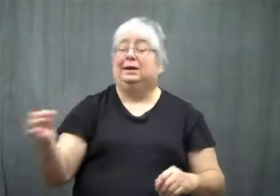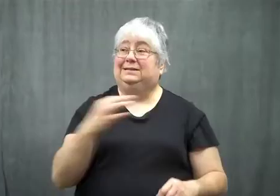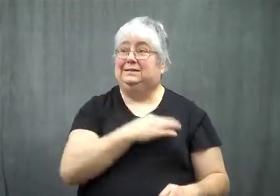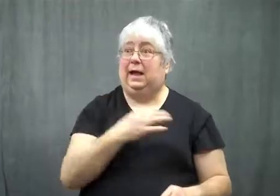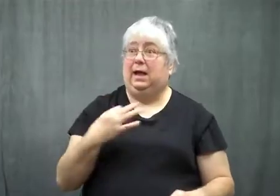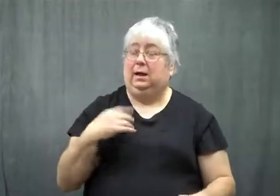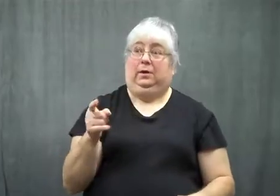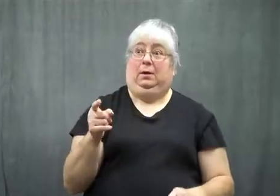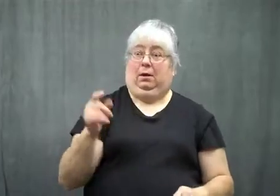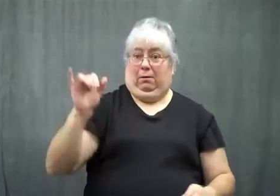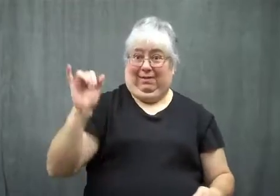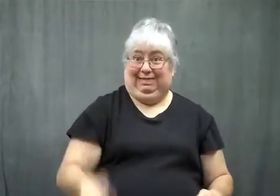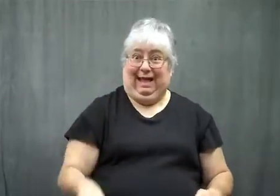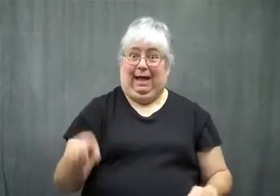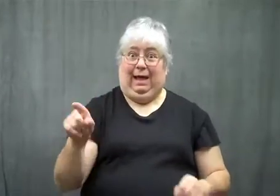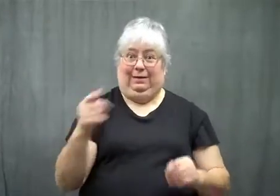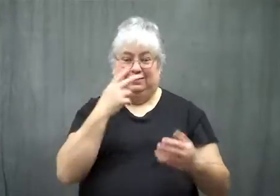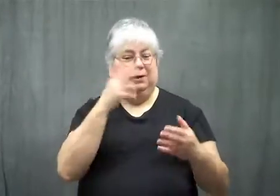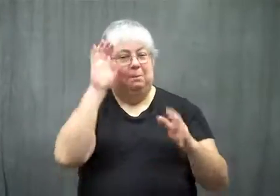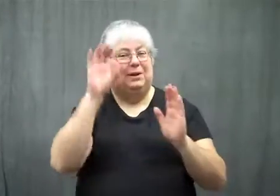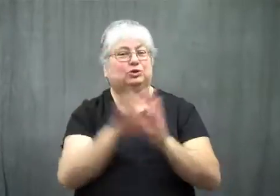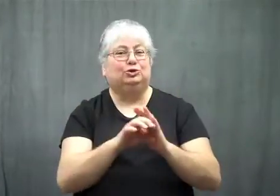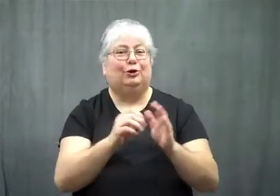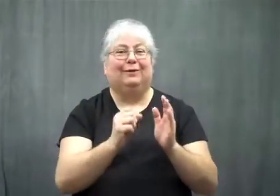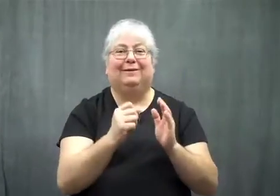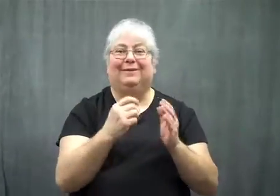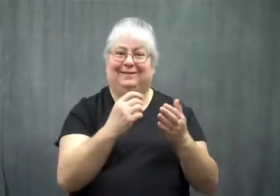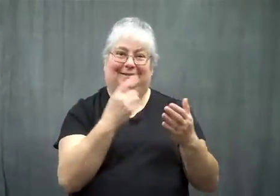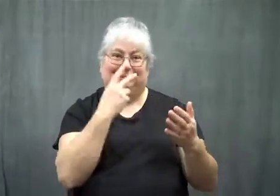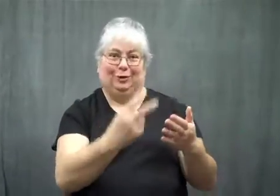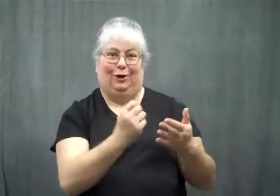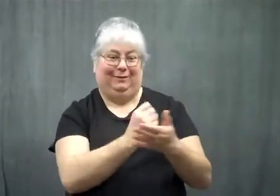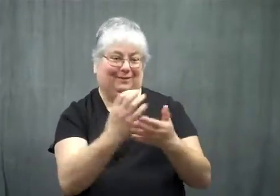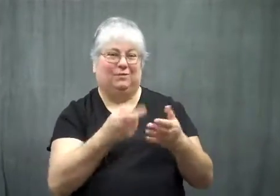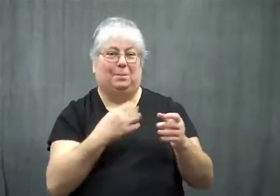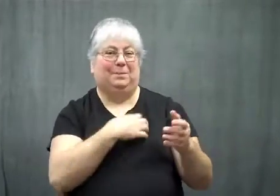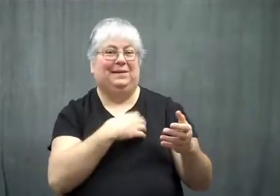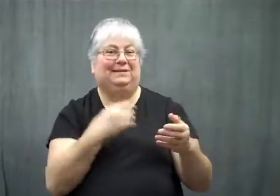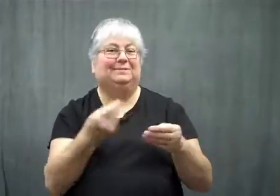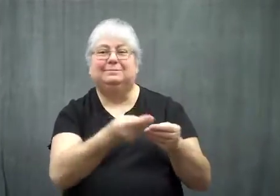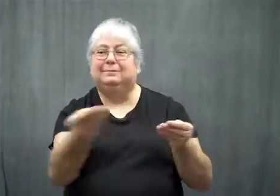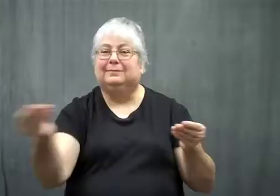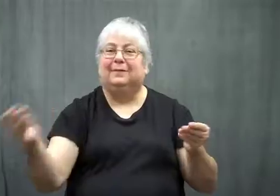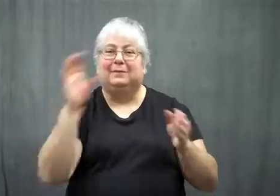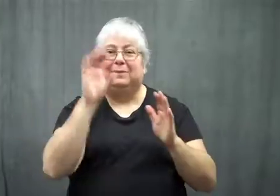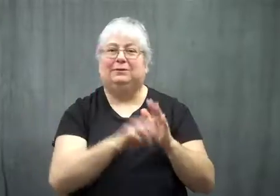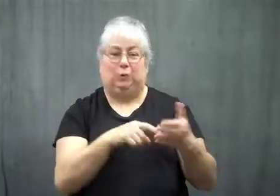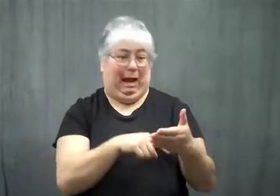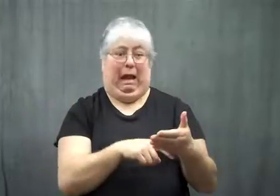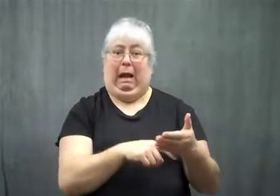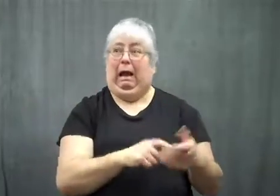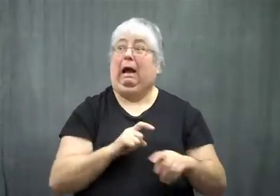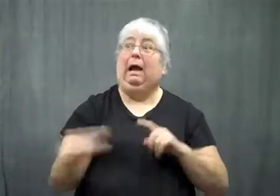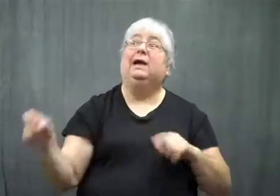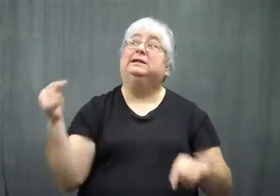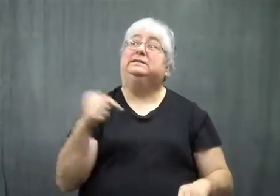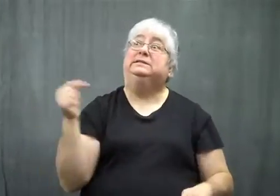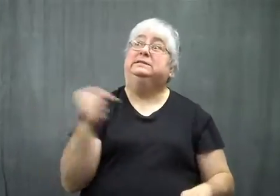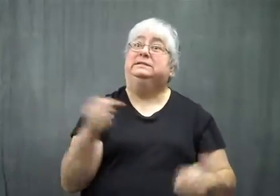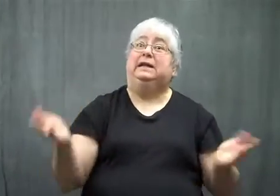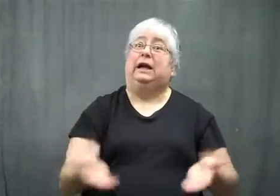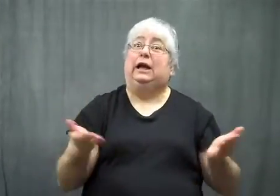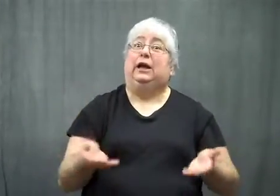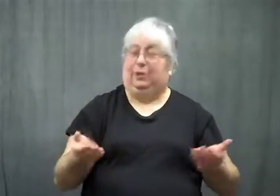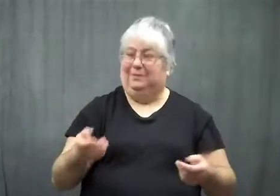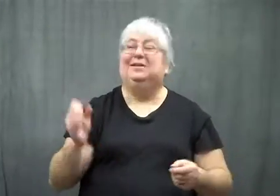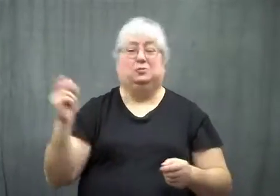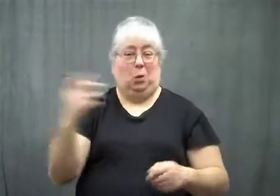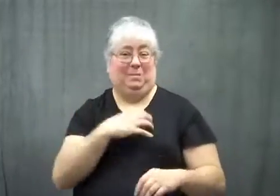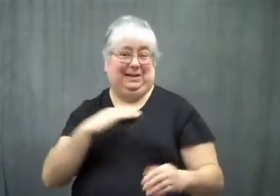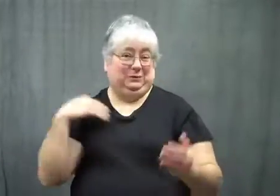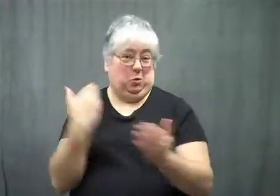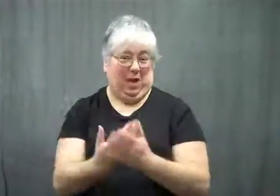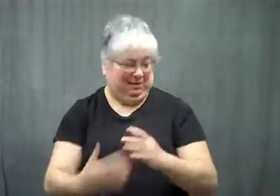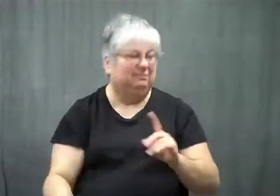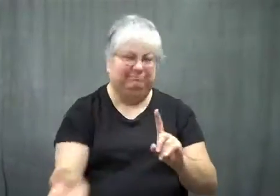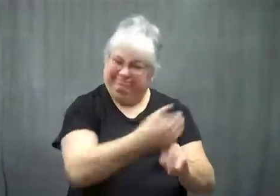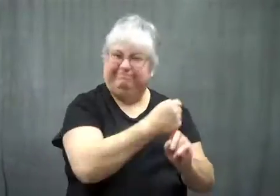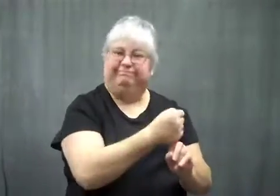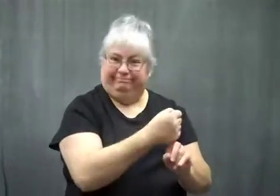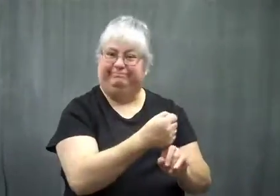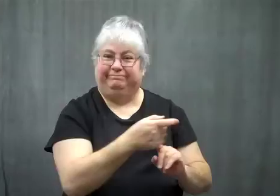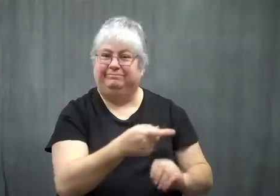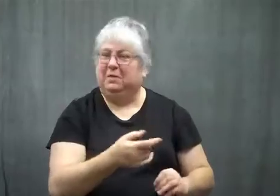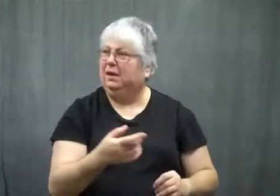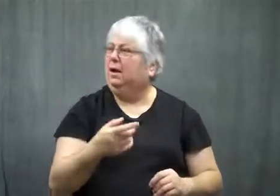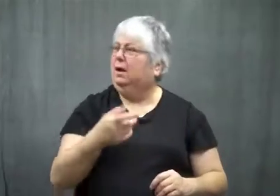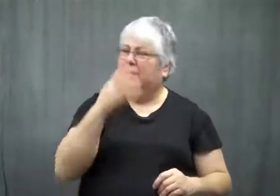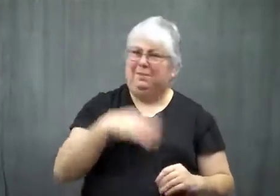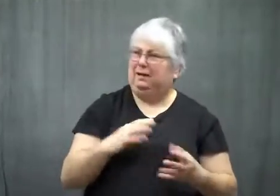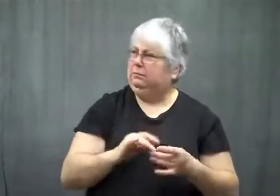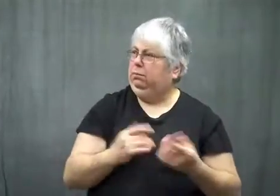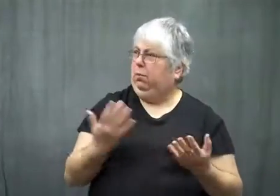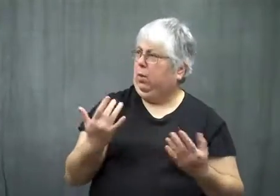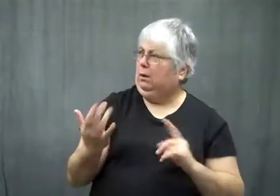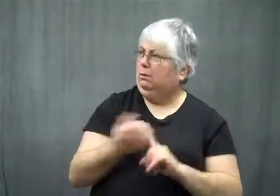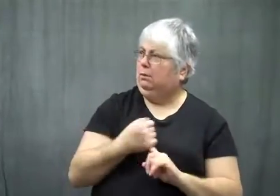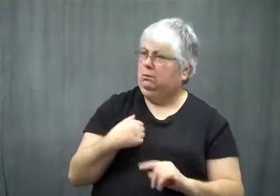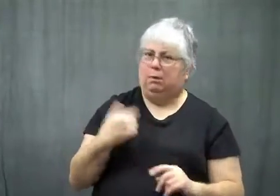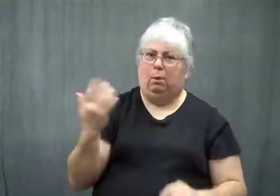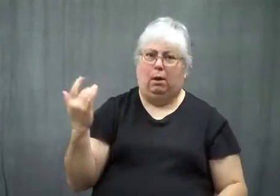The staff recognized him from a picture distributed by police.